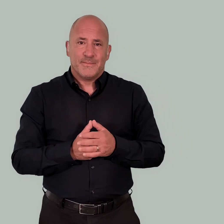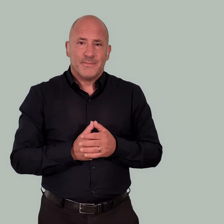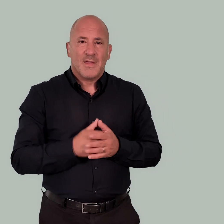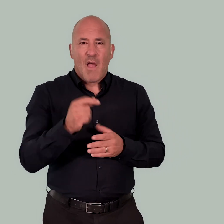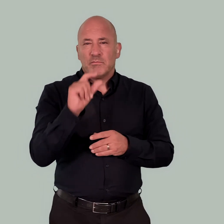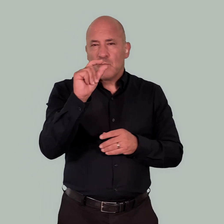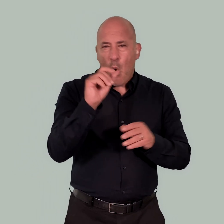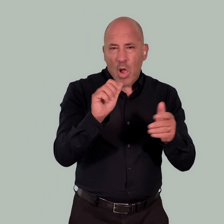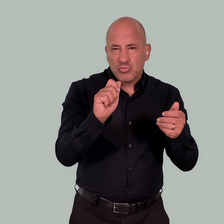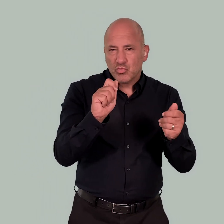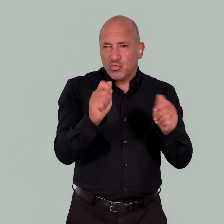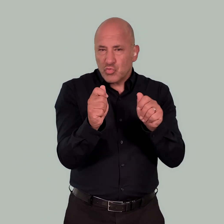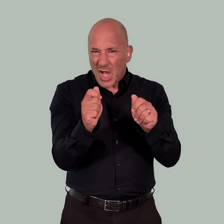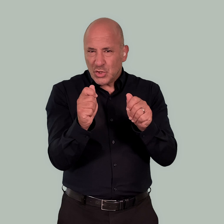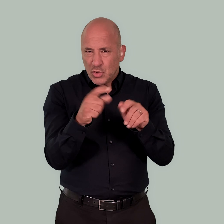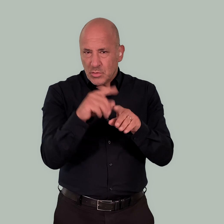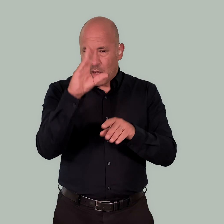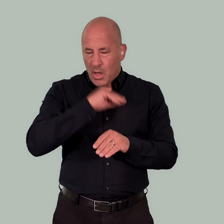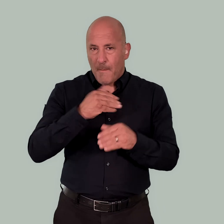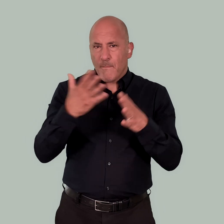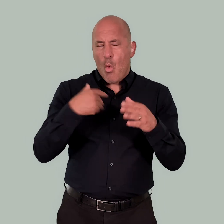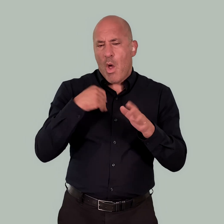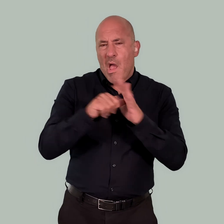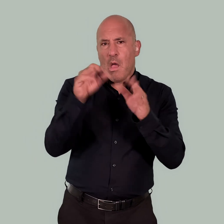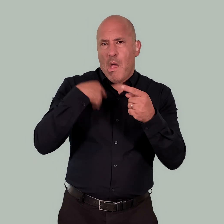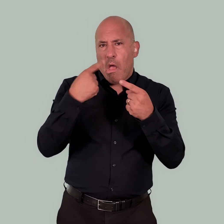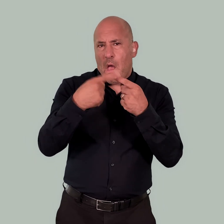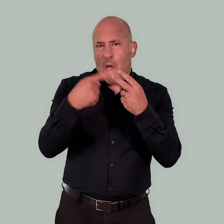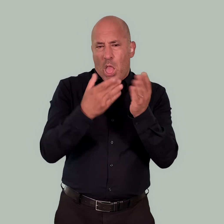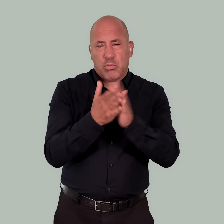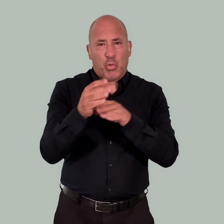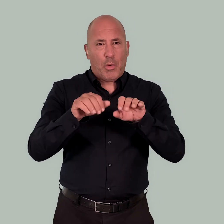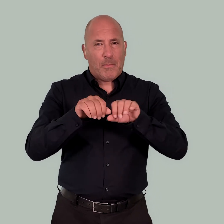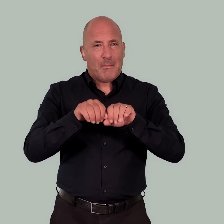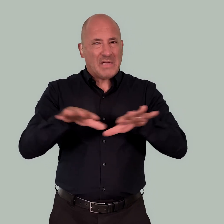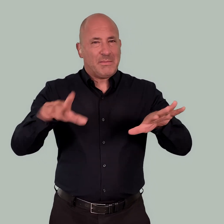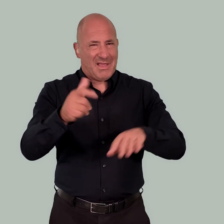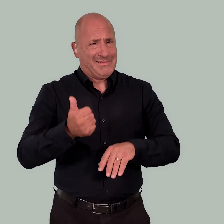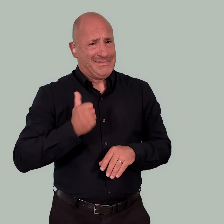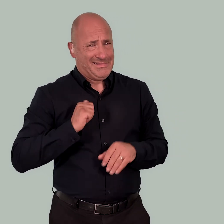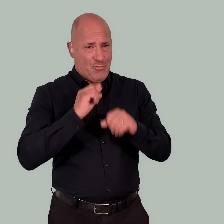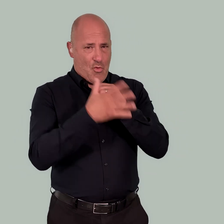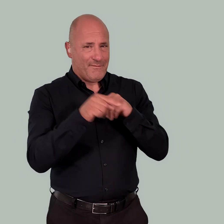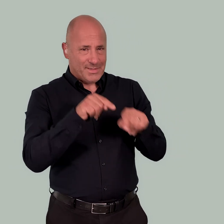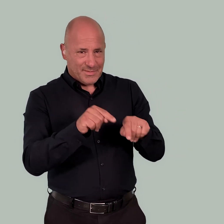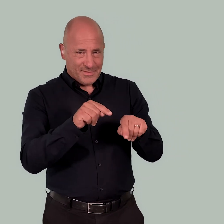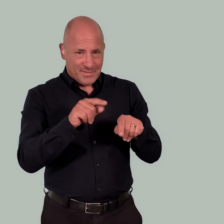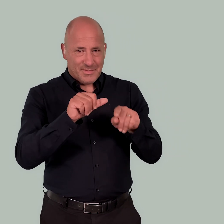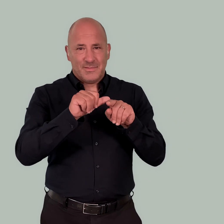2.21 There was a slight shift towards reporting more conditions during the pandemic, as would be expected,